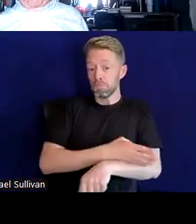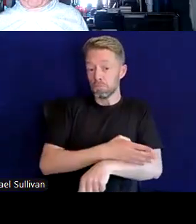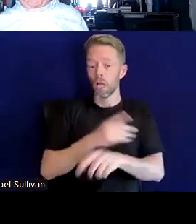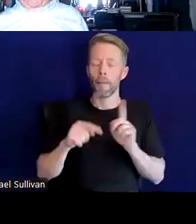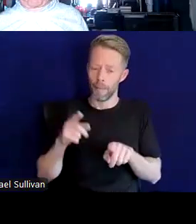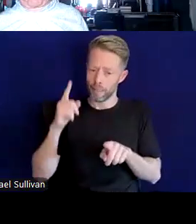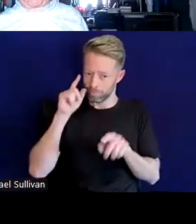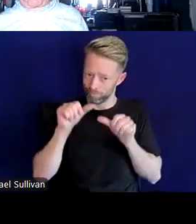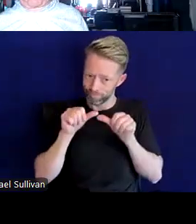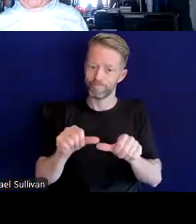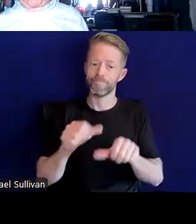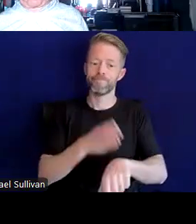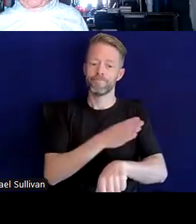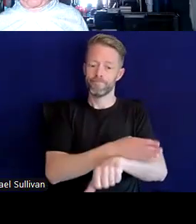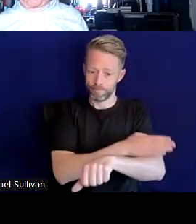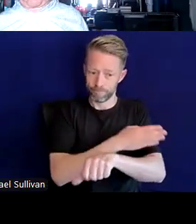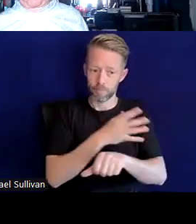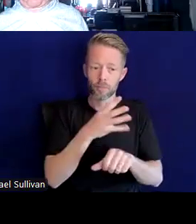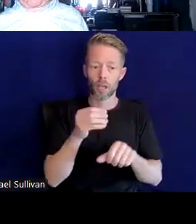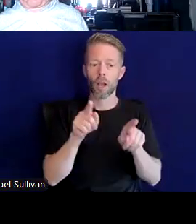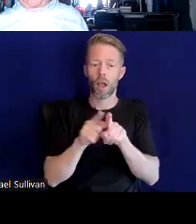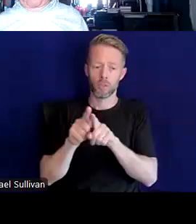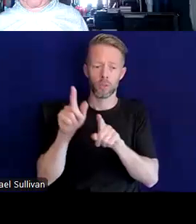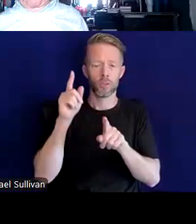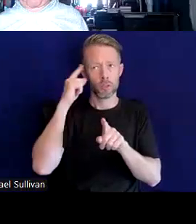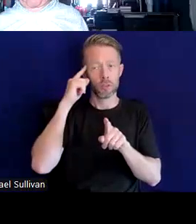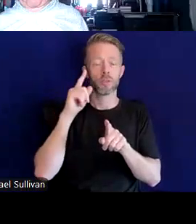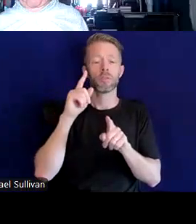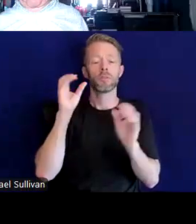work to ever stop. I think continuing to explore non-traditional options,